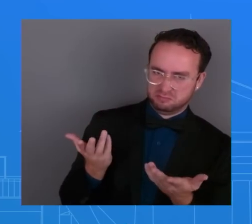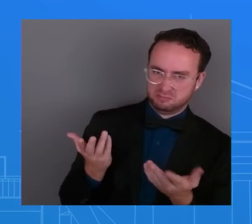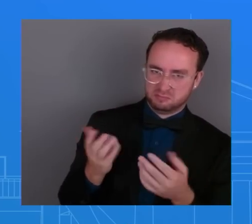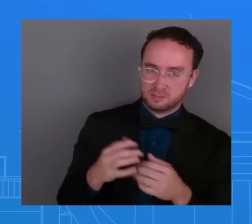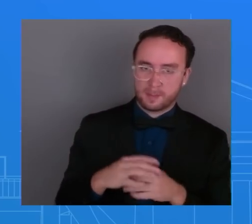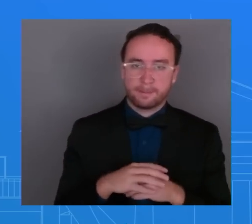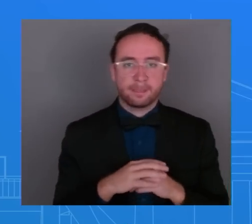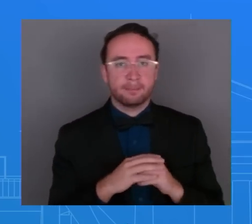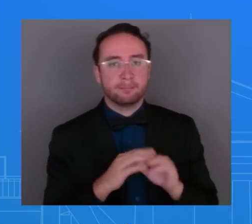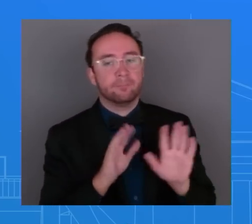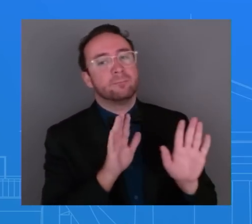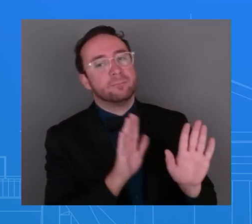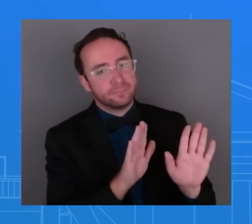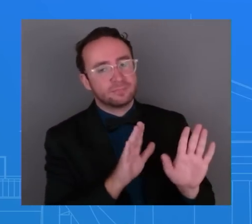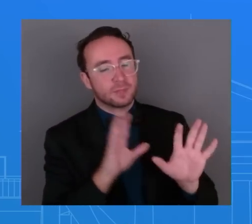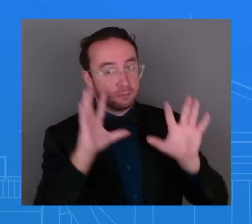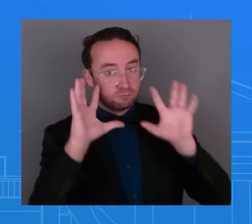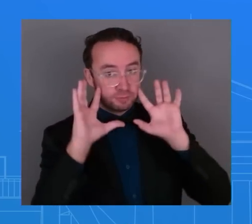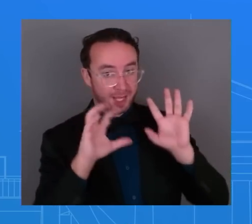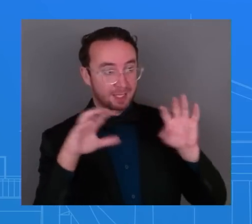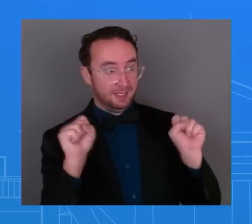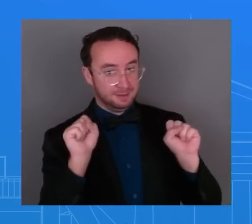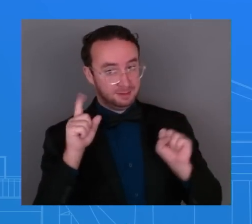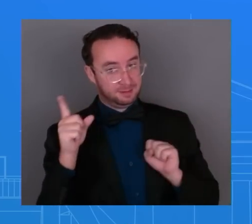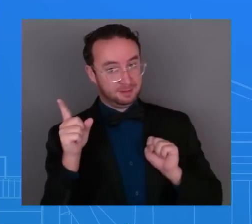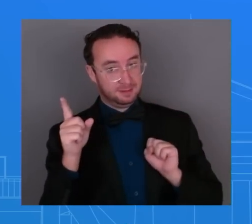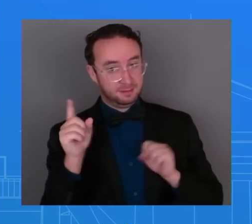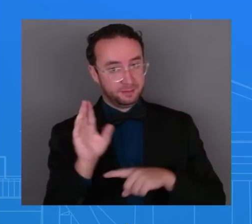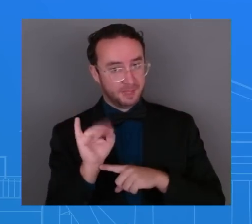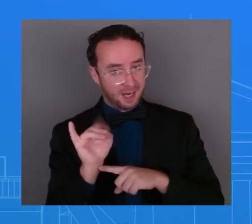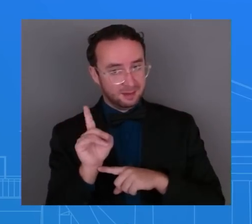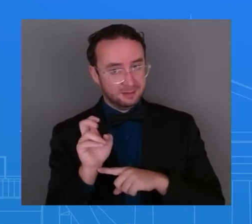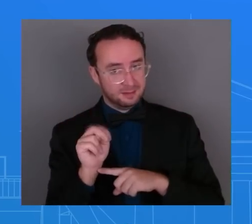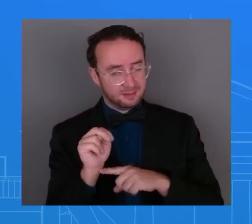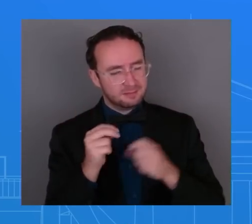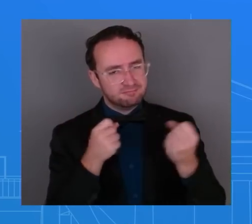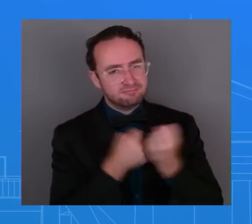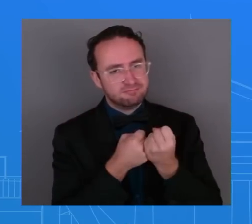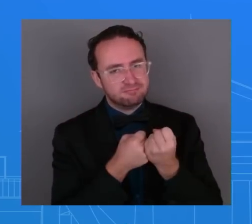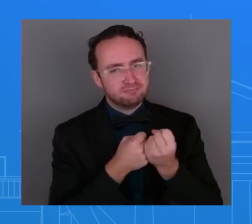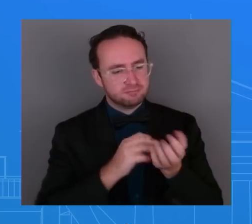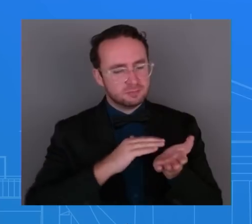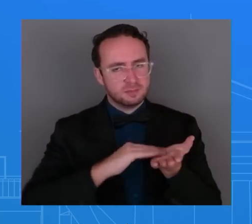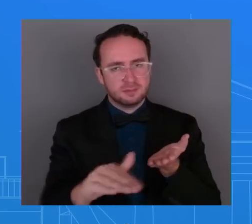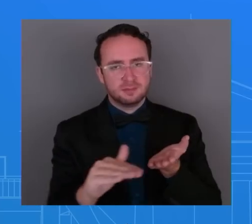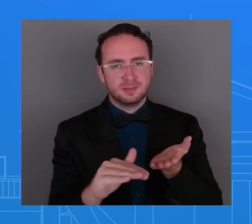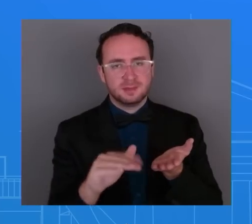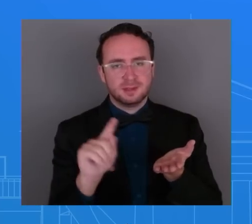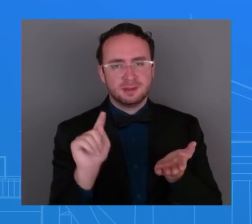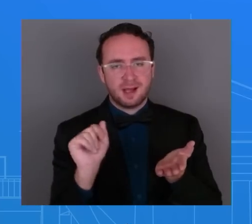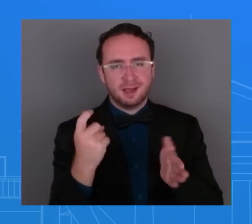and this vice president has been able to do is help -- help raising minimum wage. There are things that the president